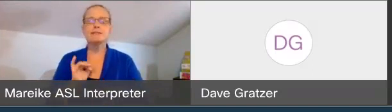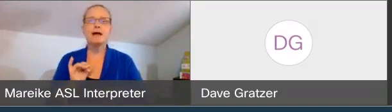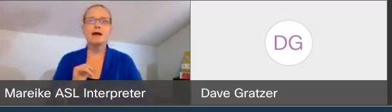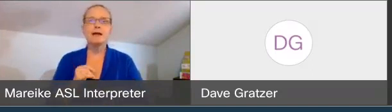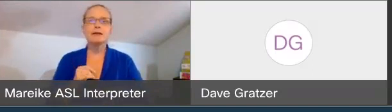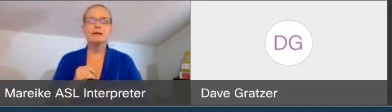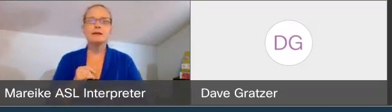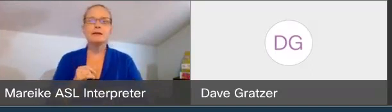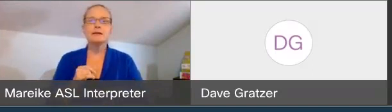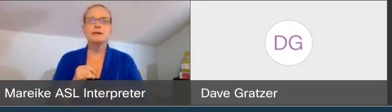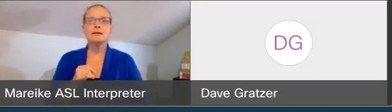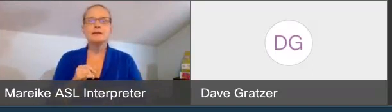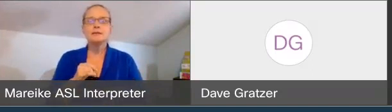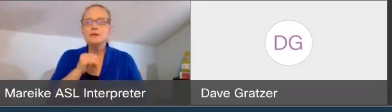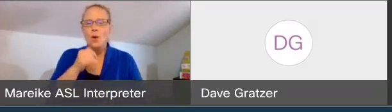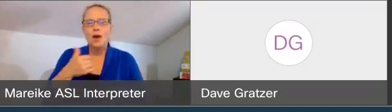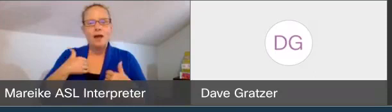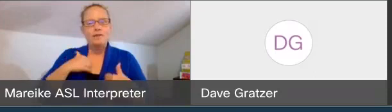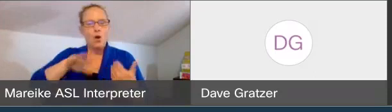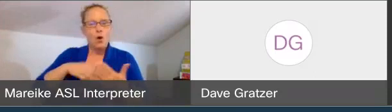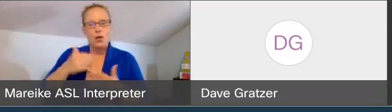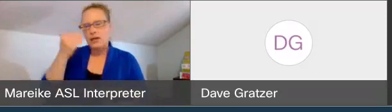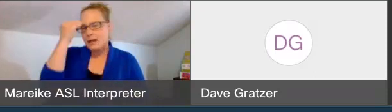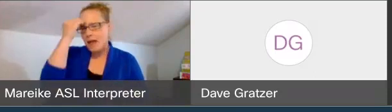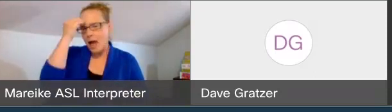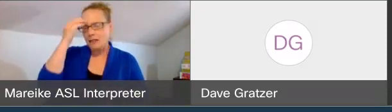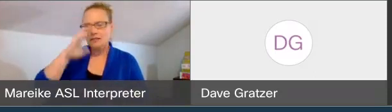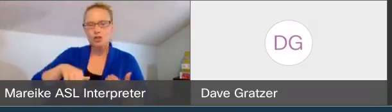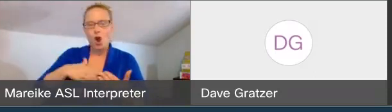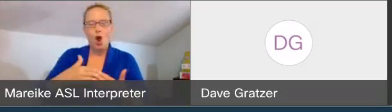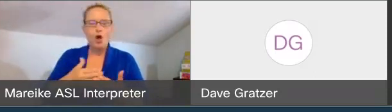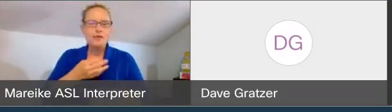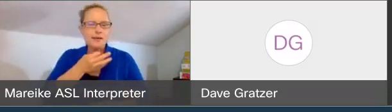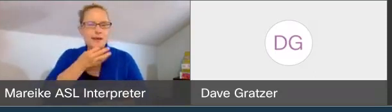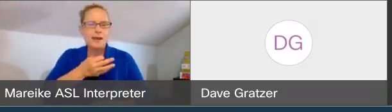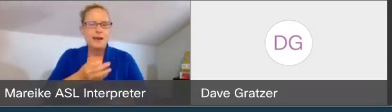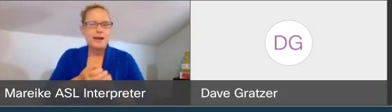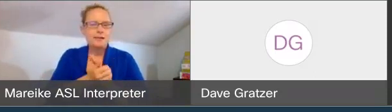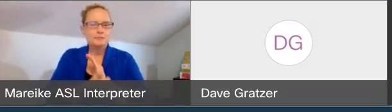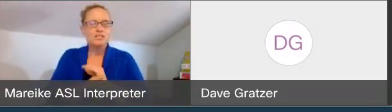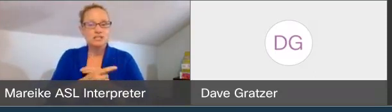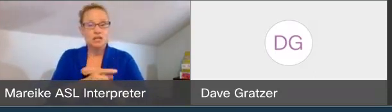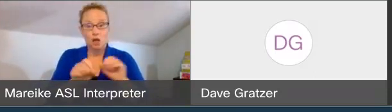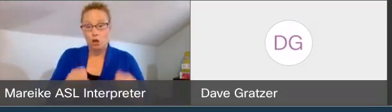they don't have all the knowledge and expertise maybe that they could have to work with someone